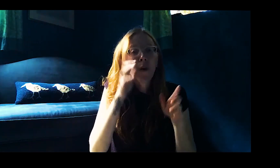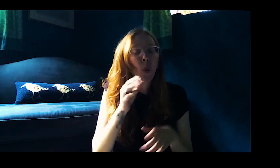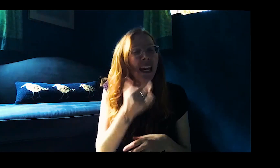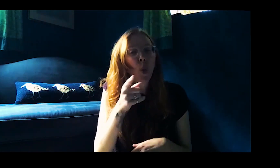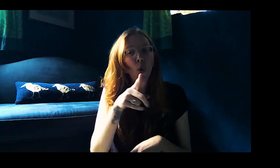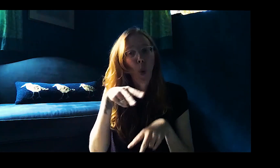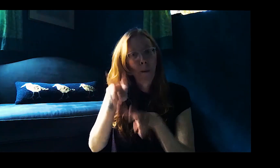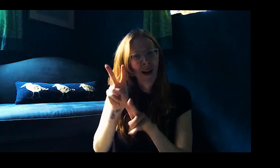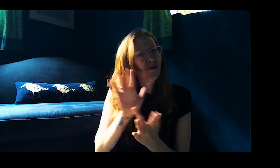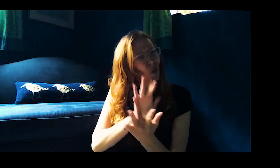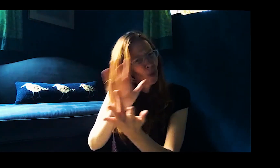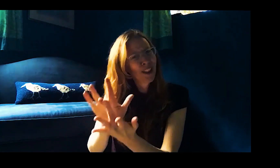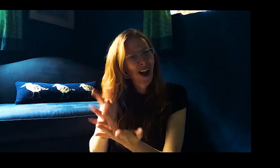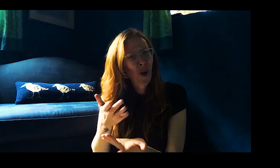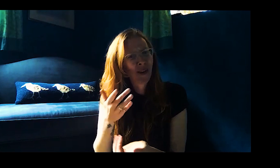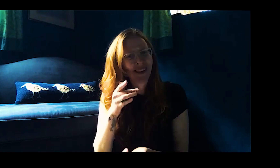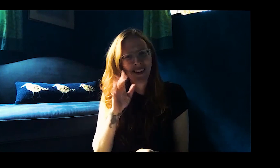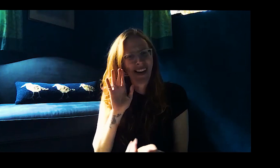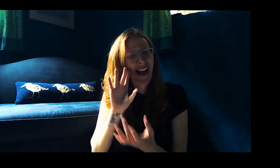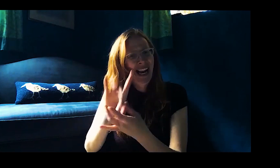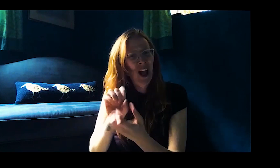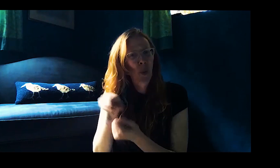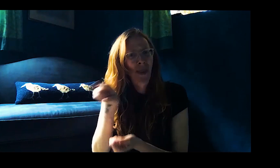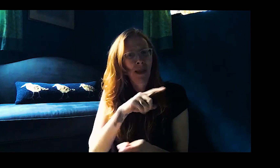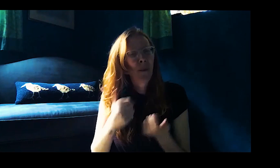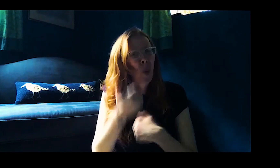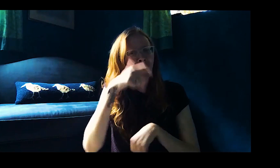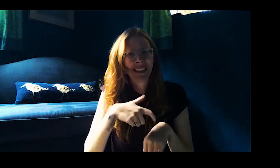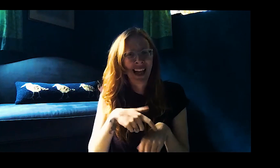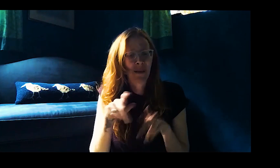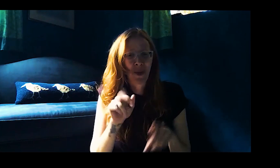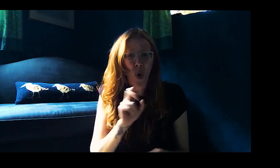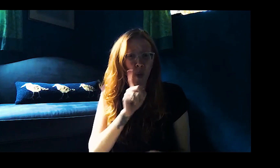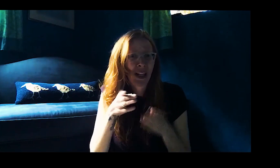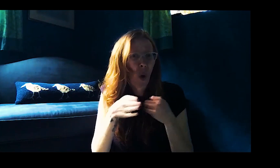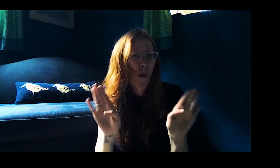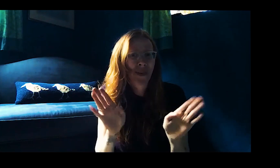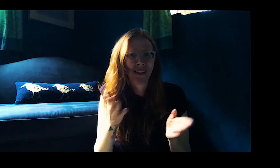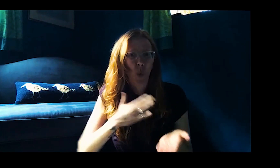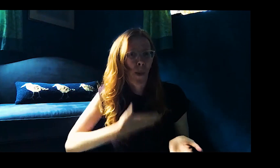other photographers. Most of the time, they're ready and willing and excited to talk about it.